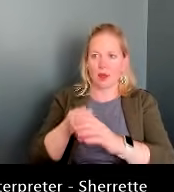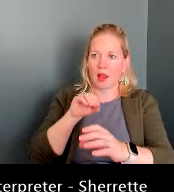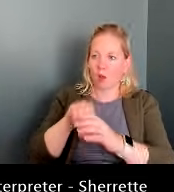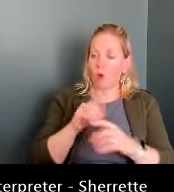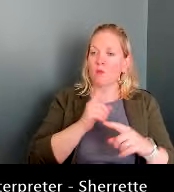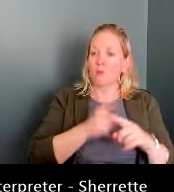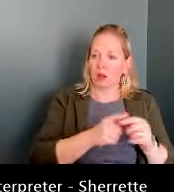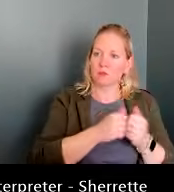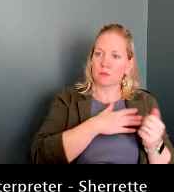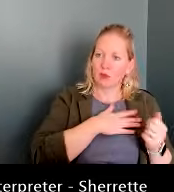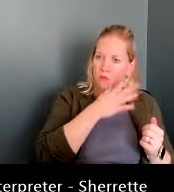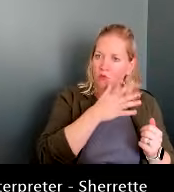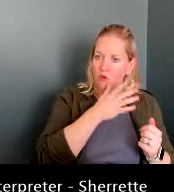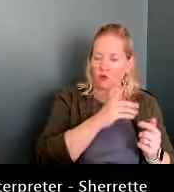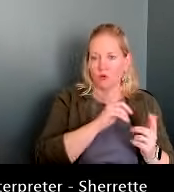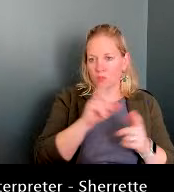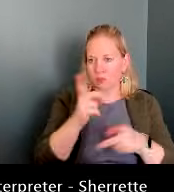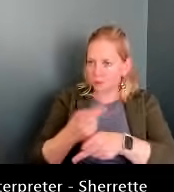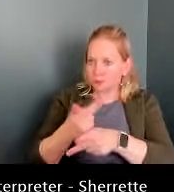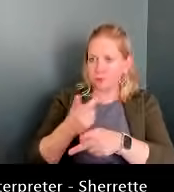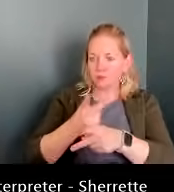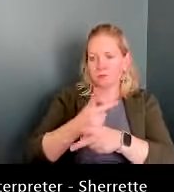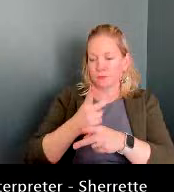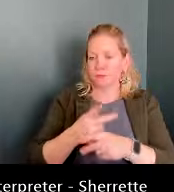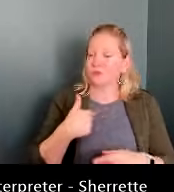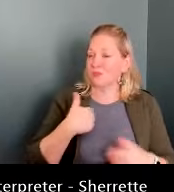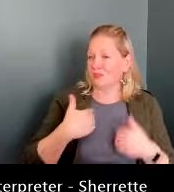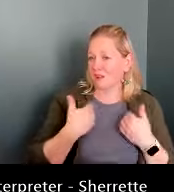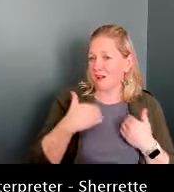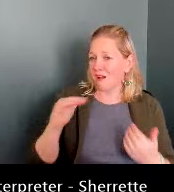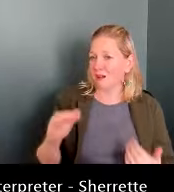And so, as a child, at that age, I didn't really take it that serious,